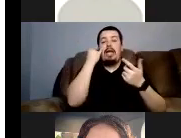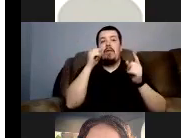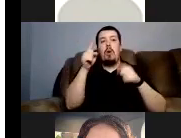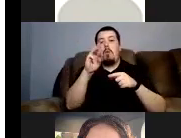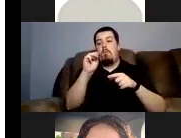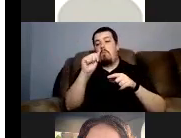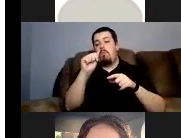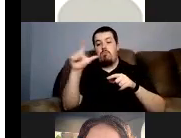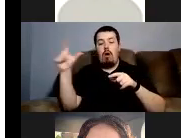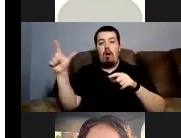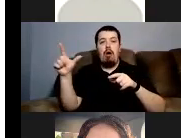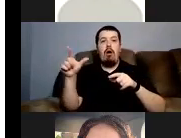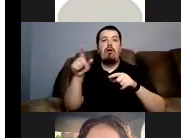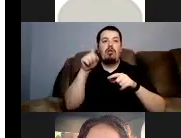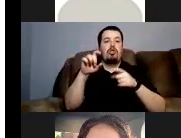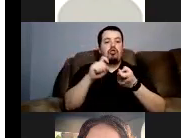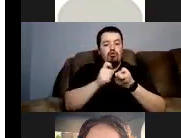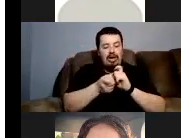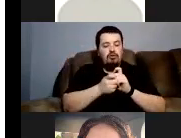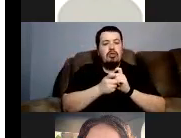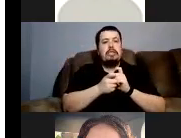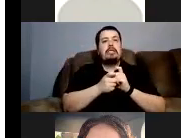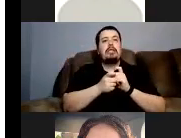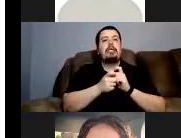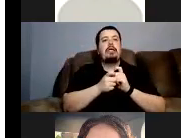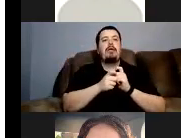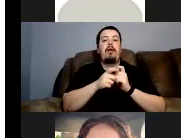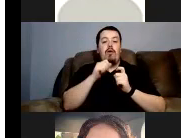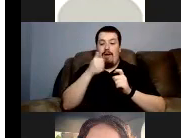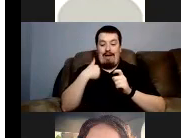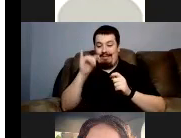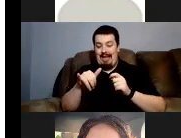and you would need to do some changing and this didn't exist your options are either